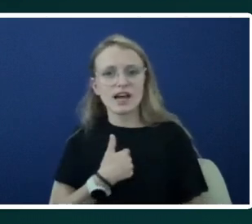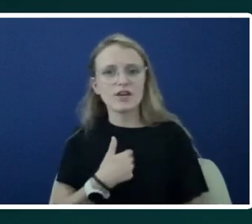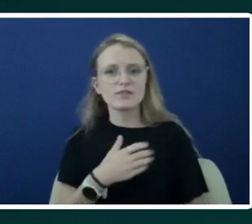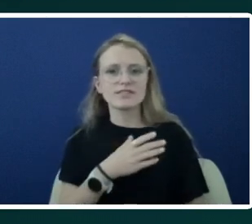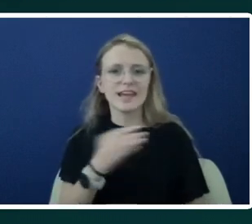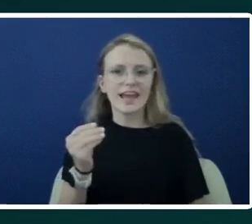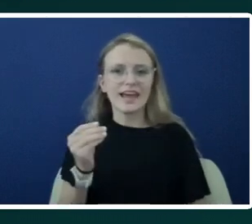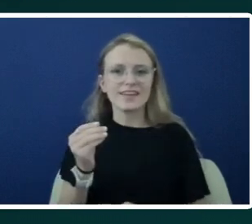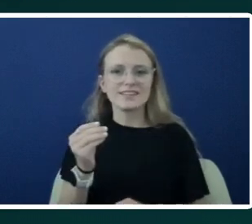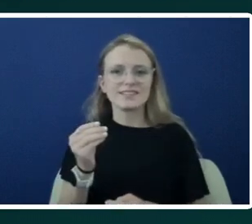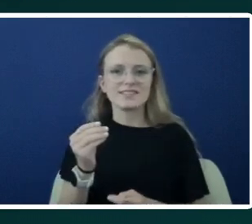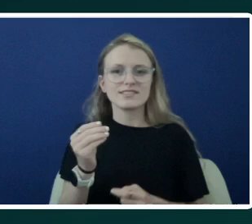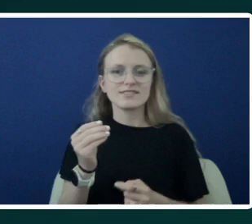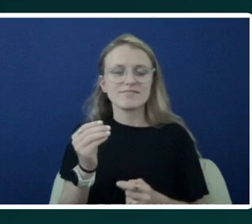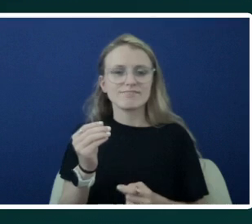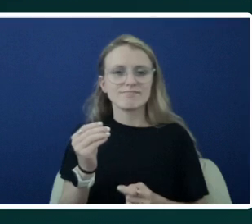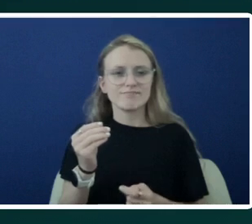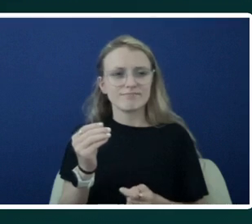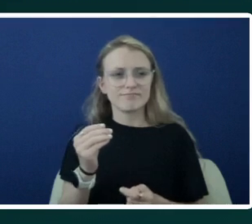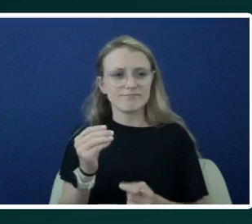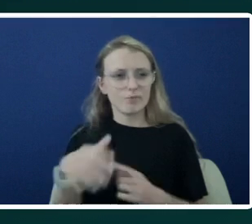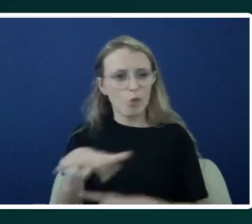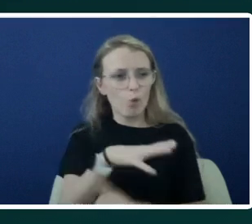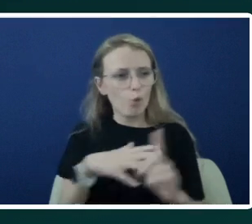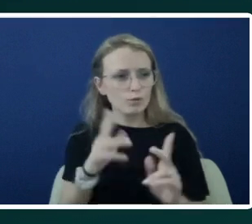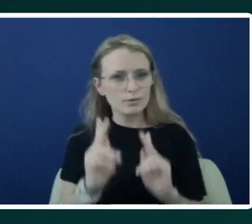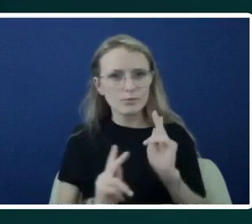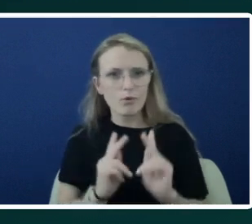why does that matter to us? Why does that matter in the world?